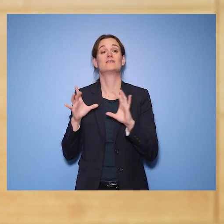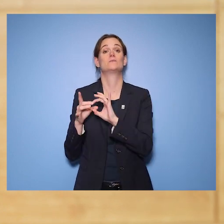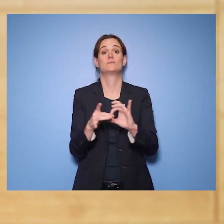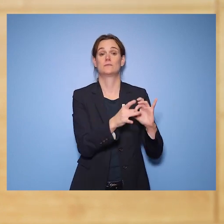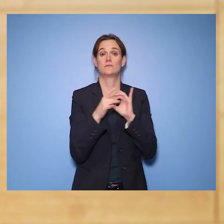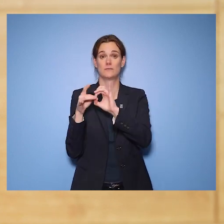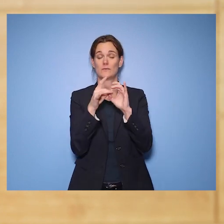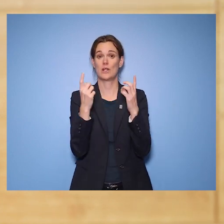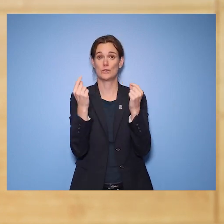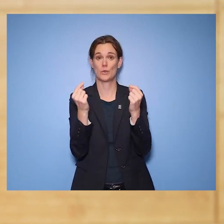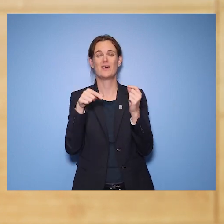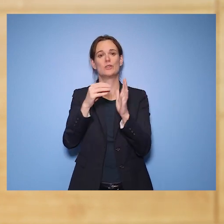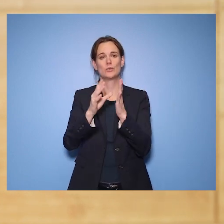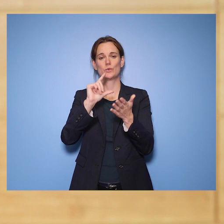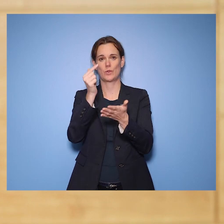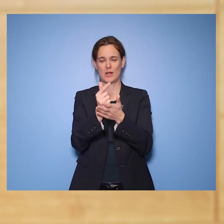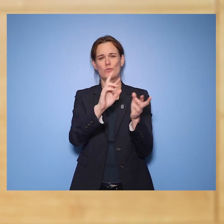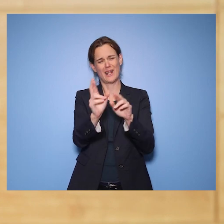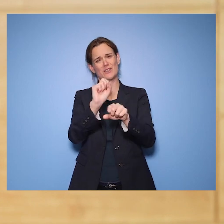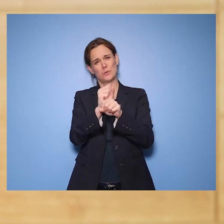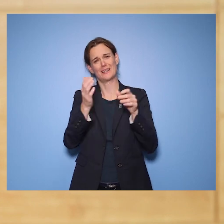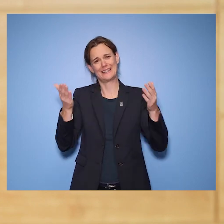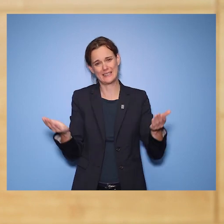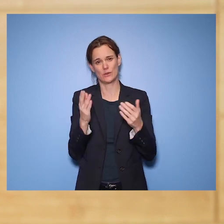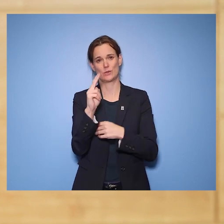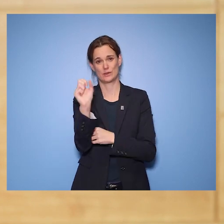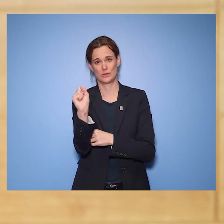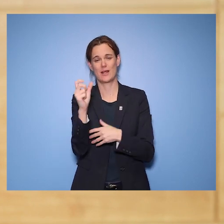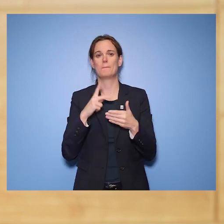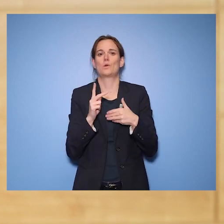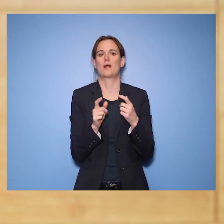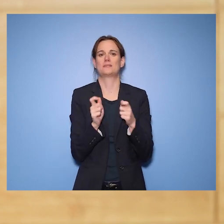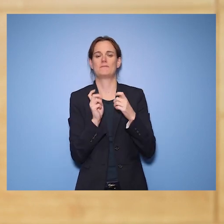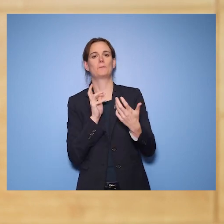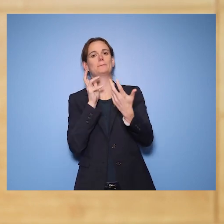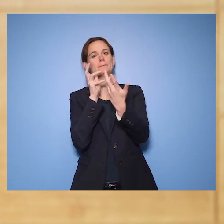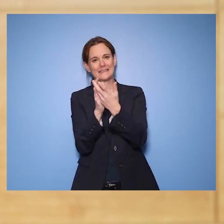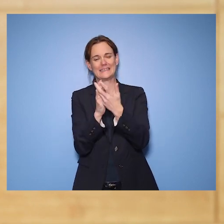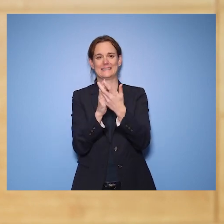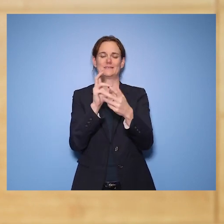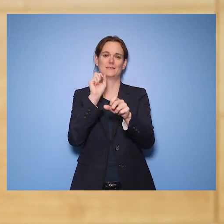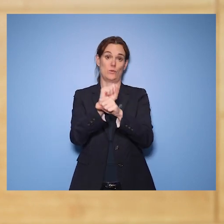for jobs in Nova Scotia in adapting our programs for the workforce. The connections and rich